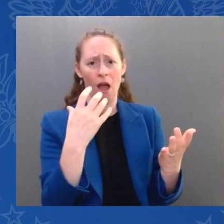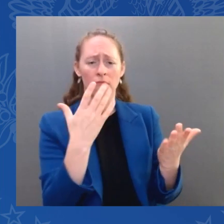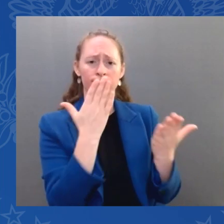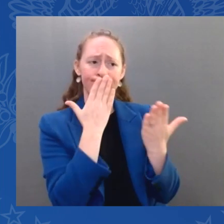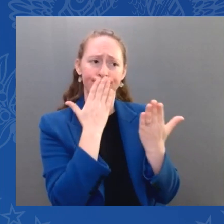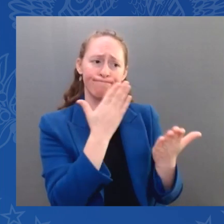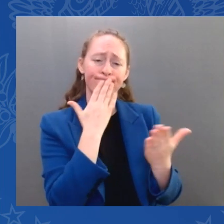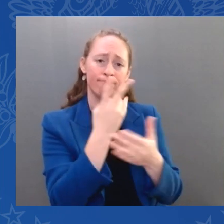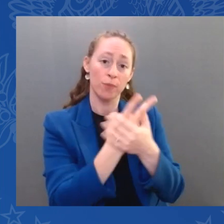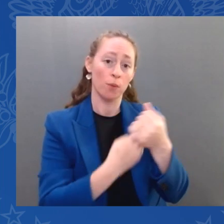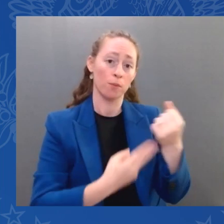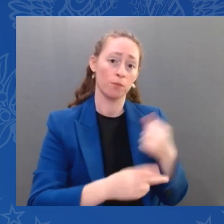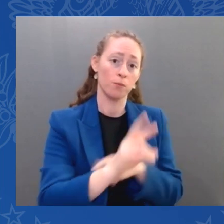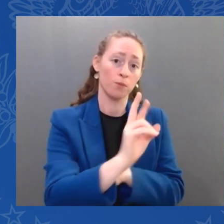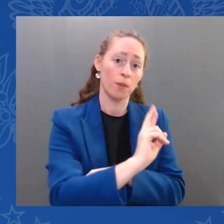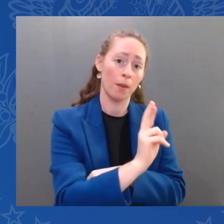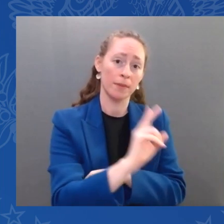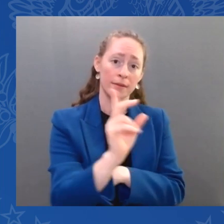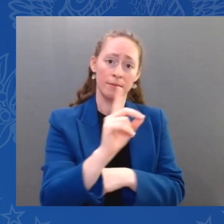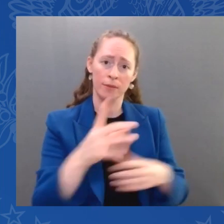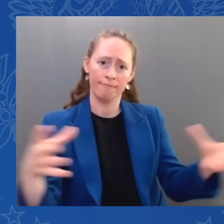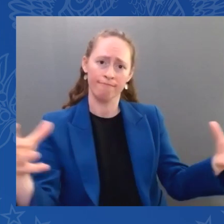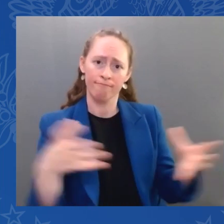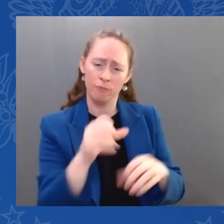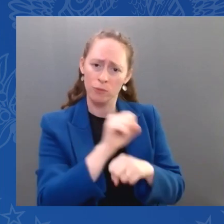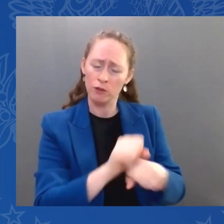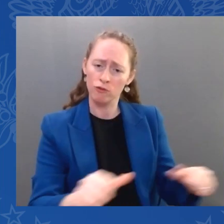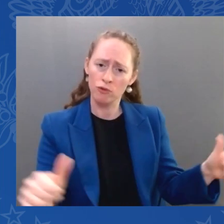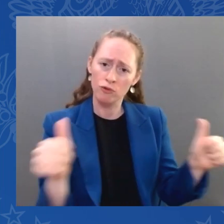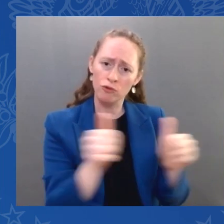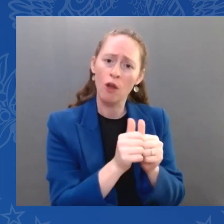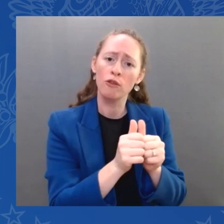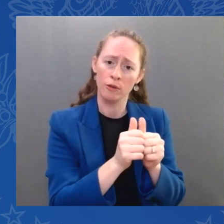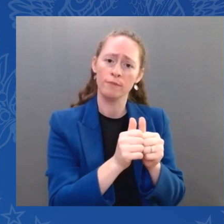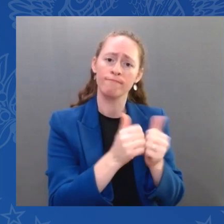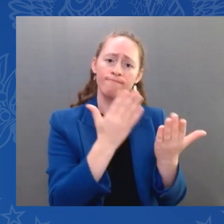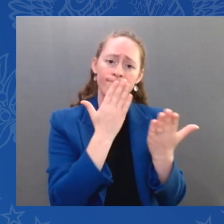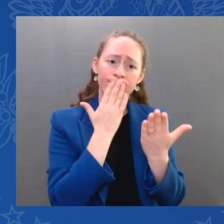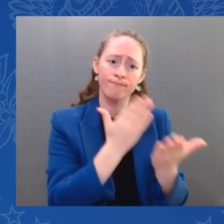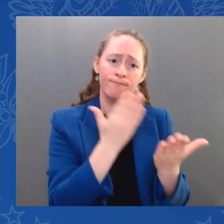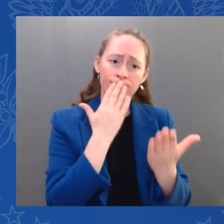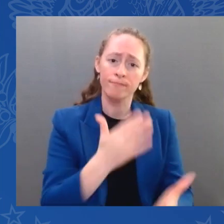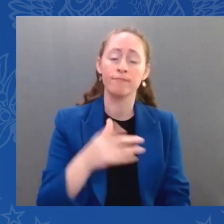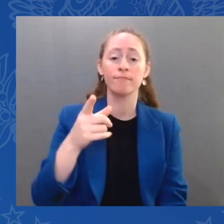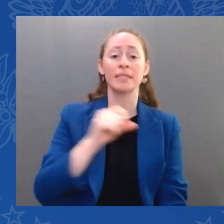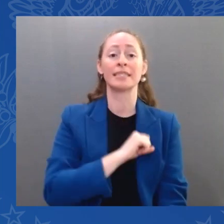; Cornyn and Tillis. I hope it doesn't get you in trouble mentioning your name.